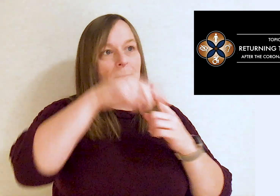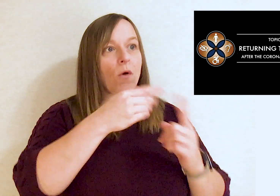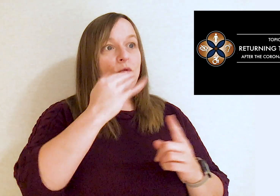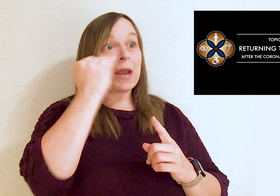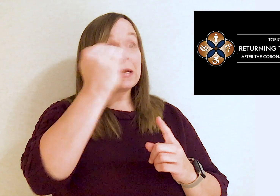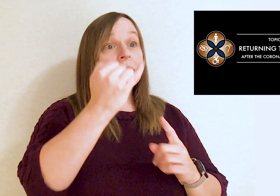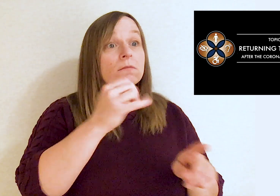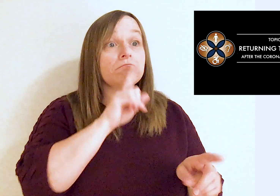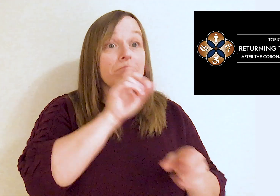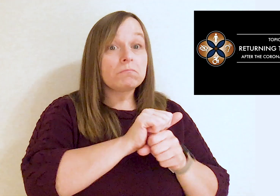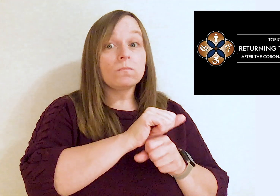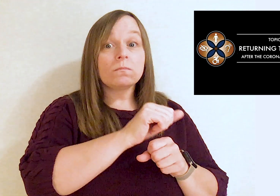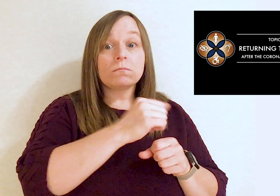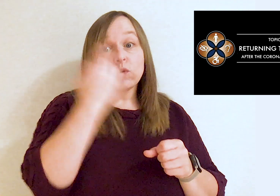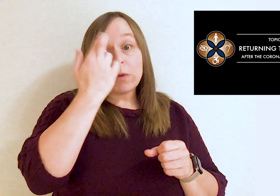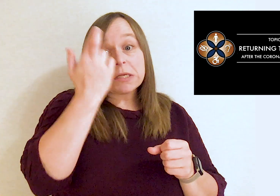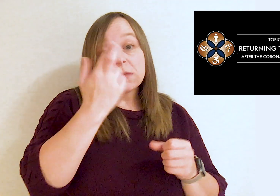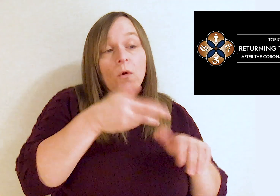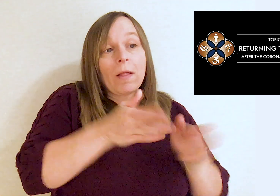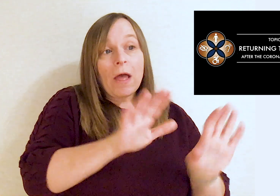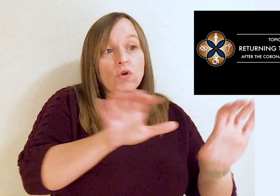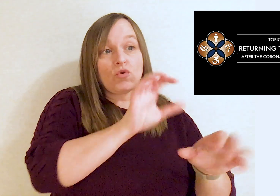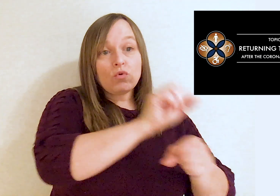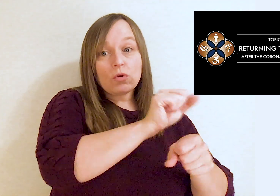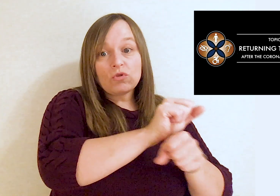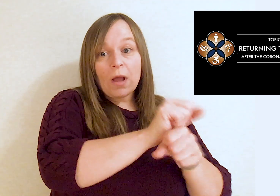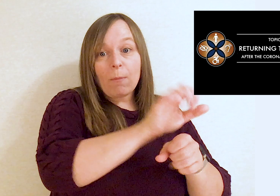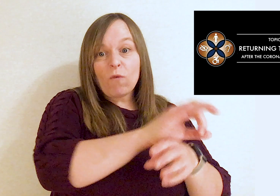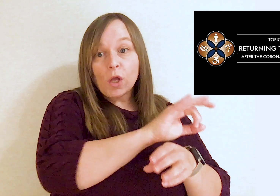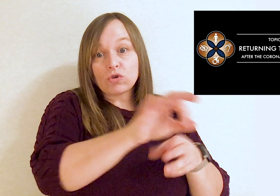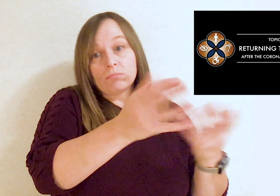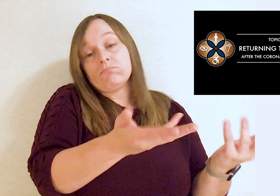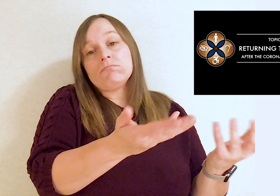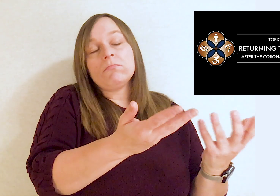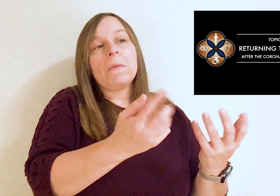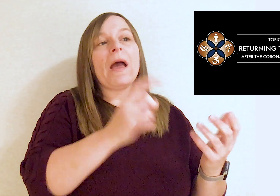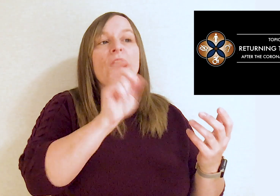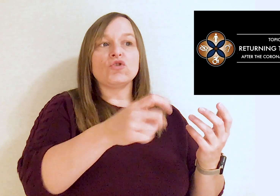reasonable and still allows you to do the essential job function. I should say